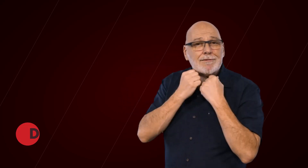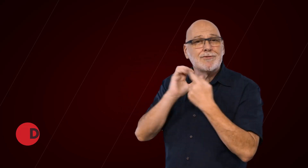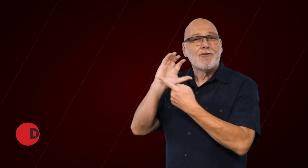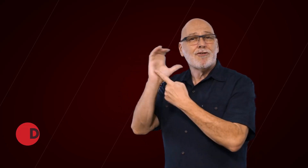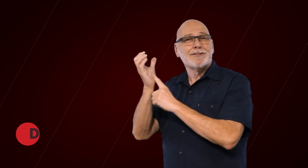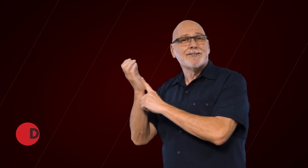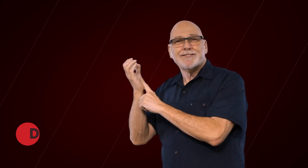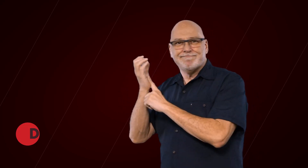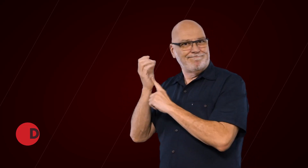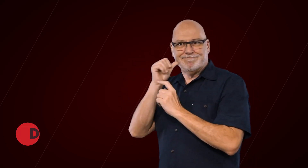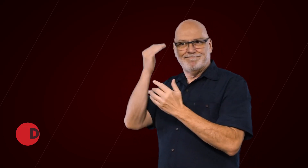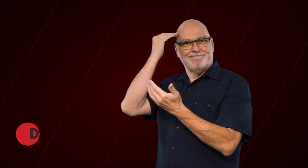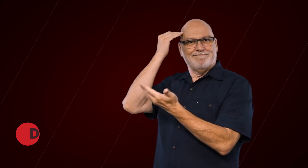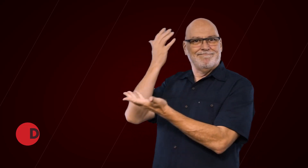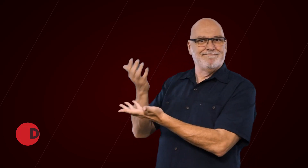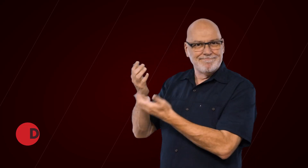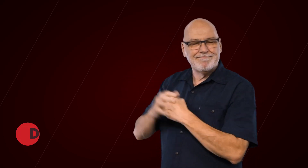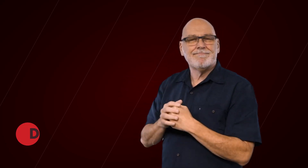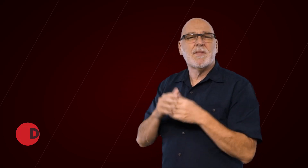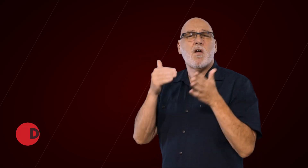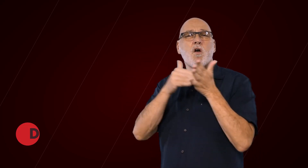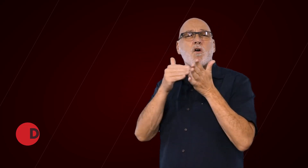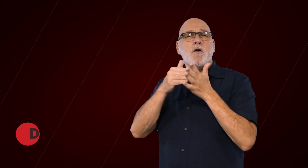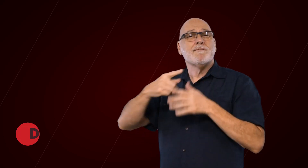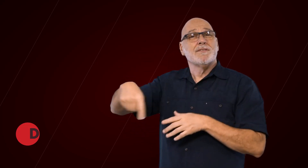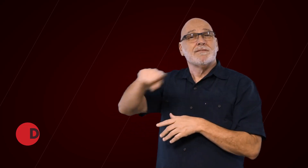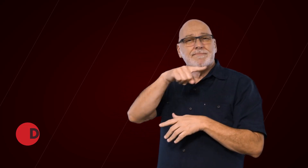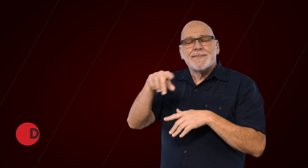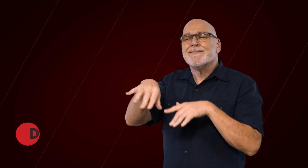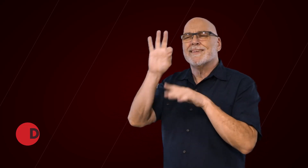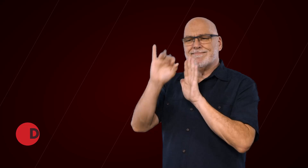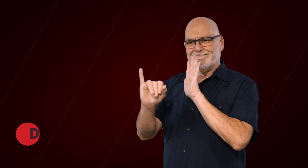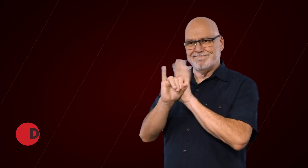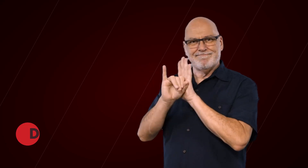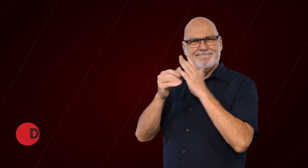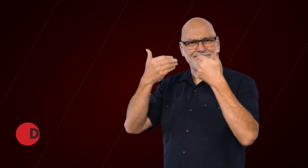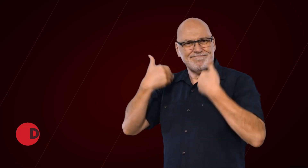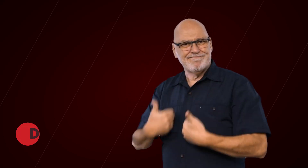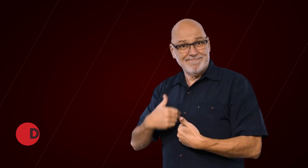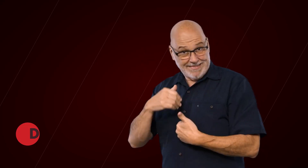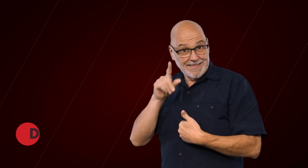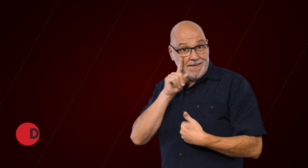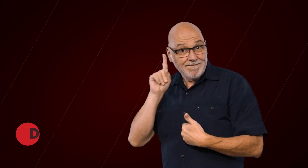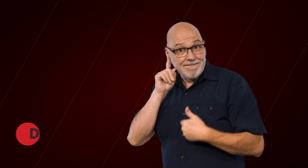values and culture, often when they discover their identity as a Deaf person,